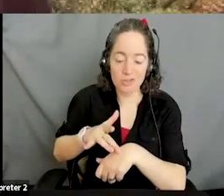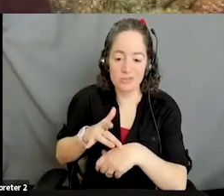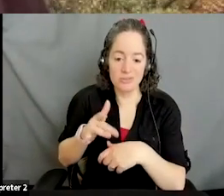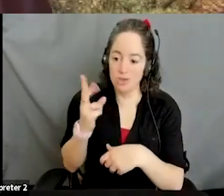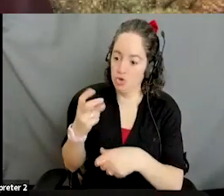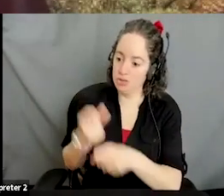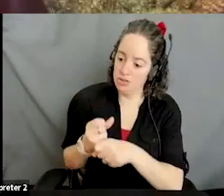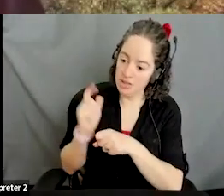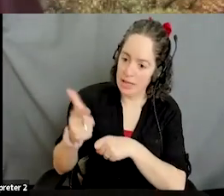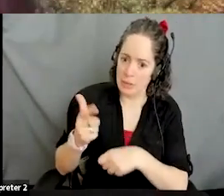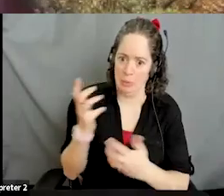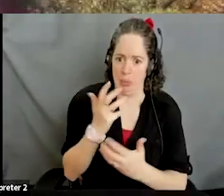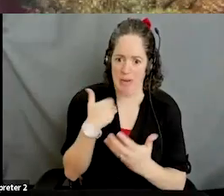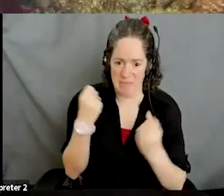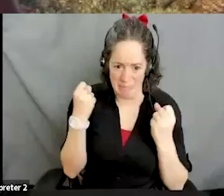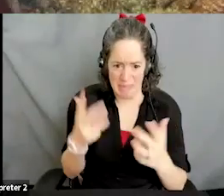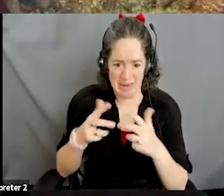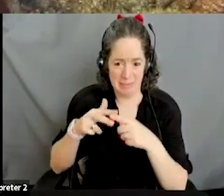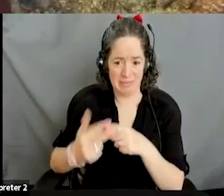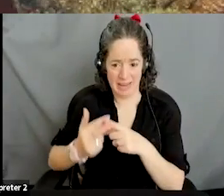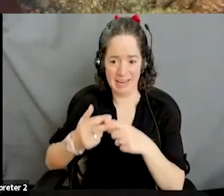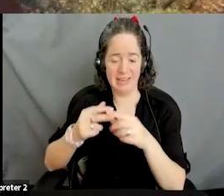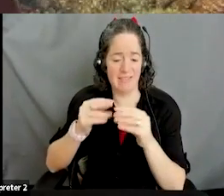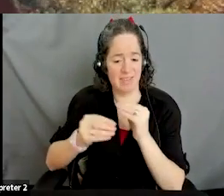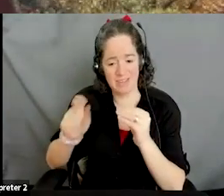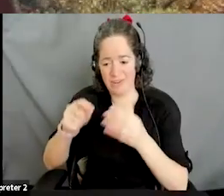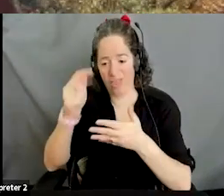You knock things out, and then you can continue